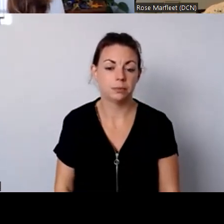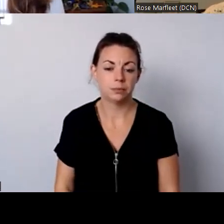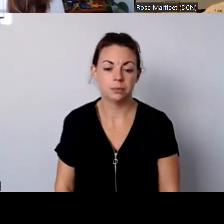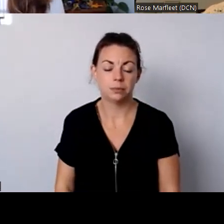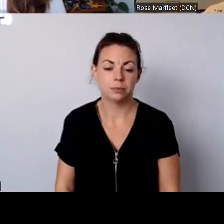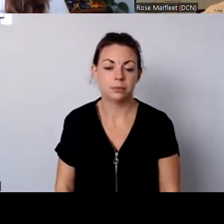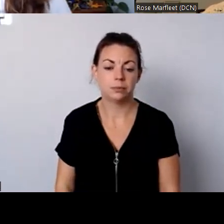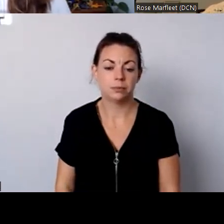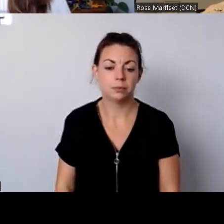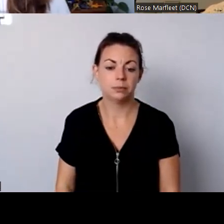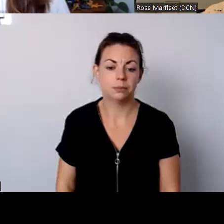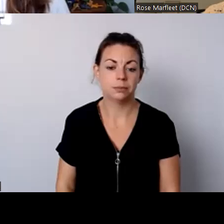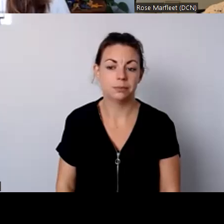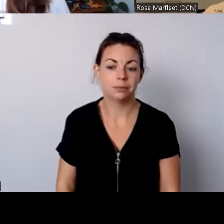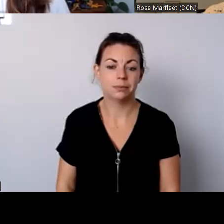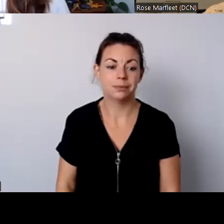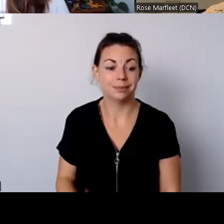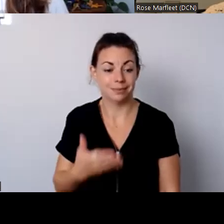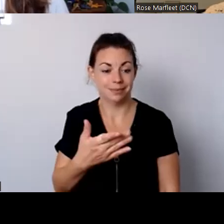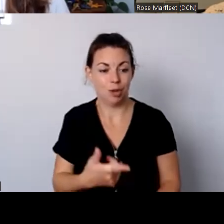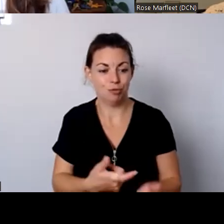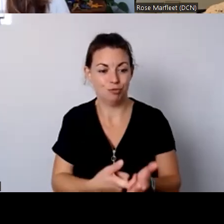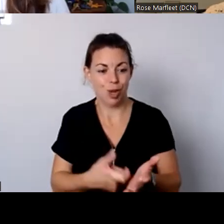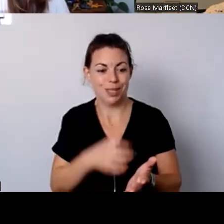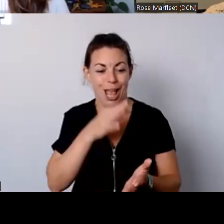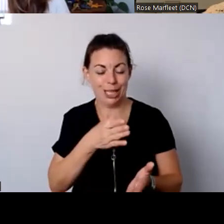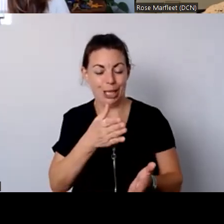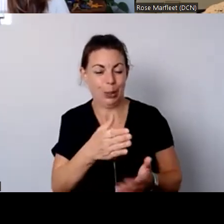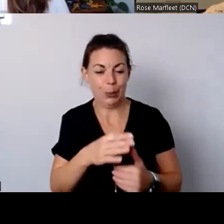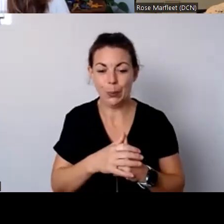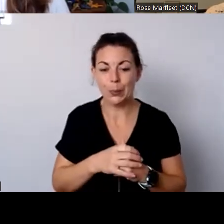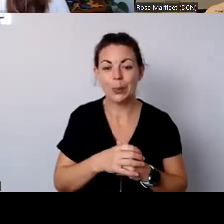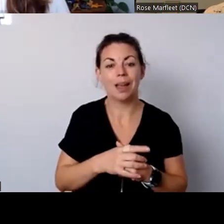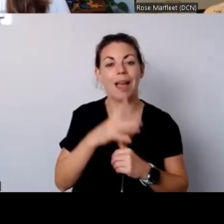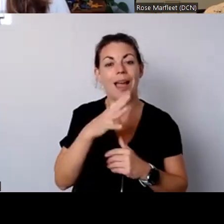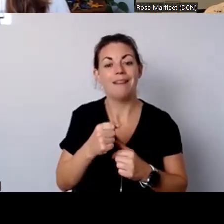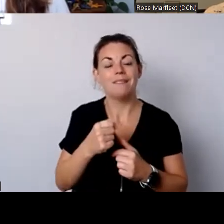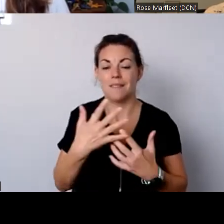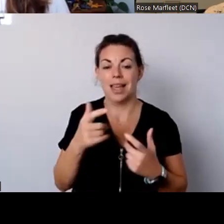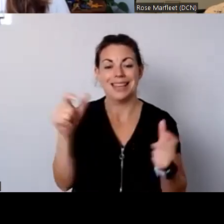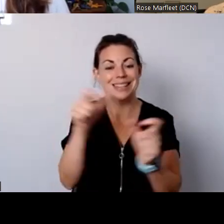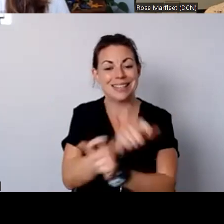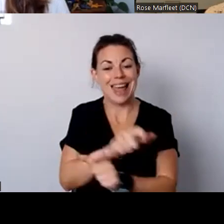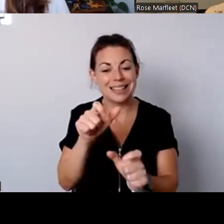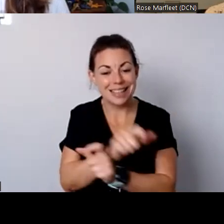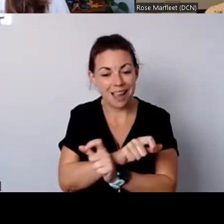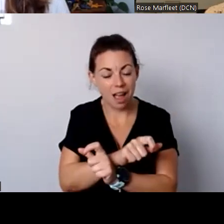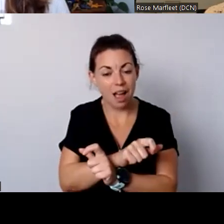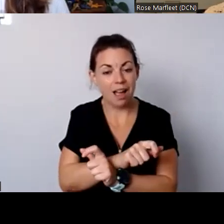Says Rose, referring to Rose. They've said they suffer from dyslexia and they're feeling stuck with the application form.